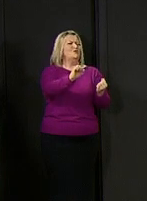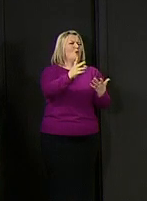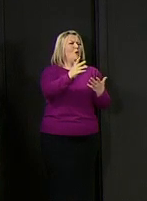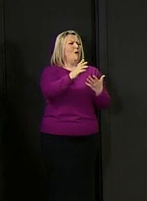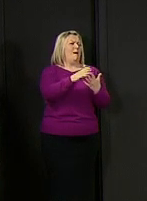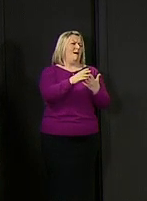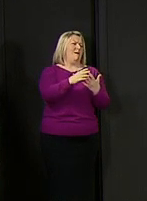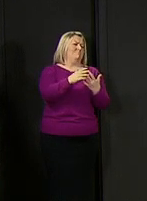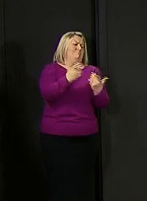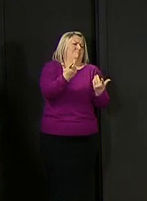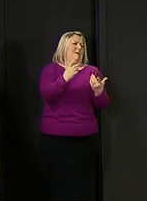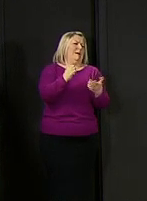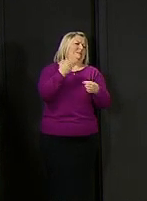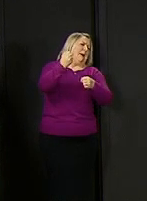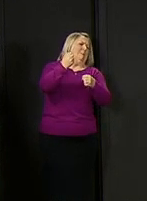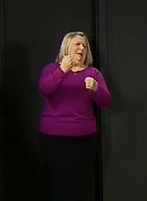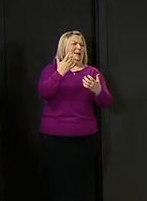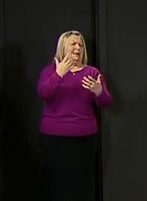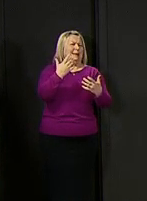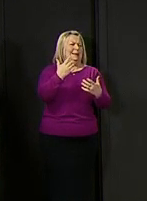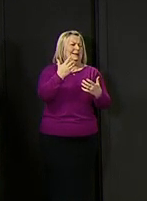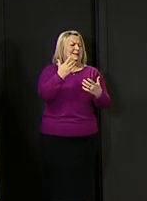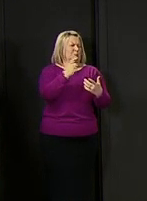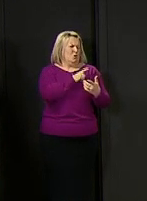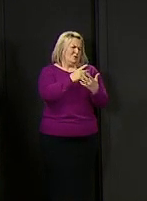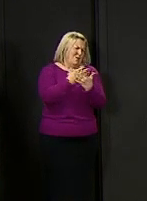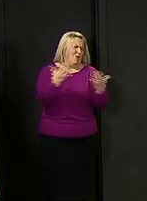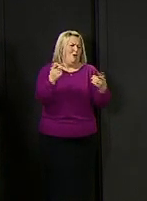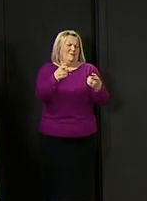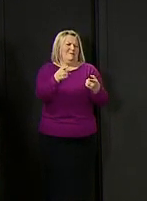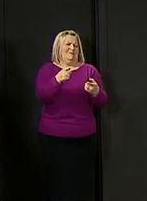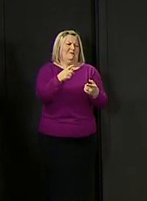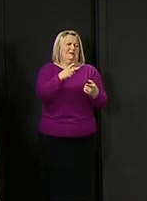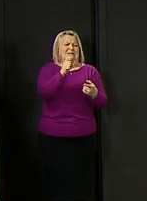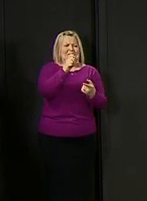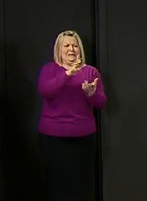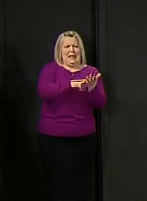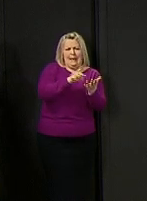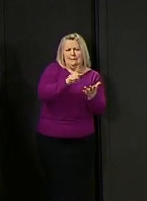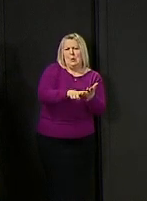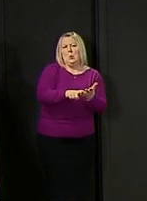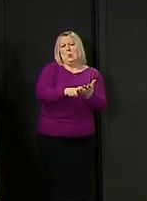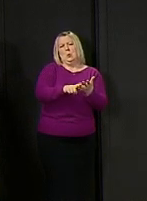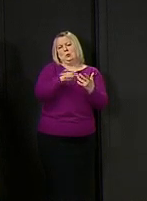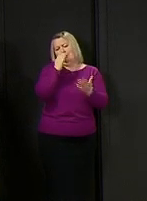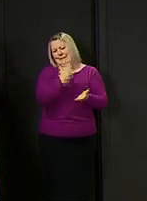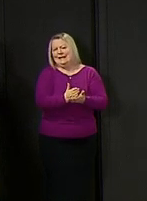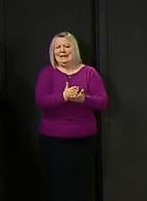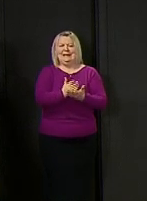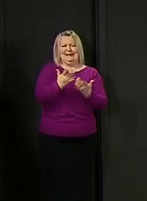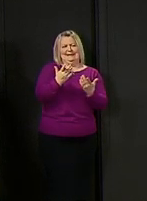We are hearing a lot of people saying well if the Chief Medical Officer, the former Chief Medical Officer doesn't believe that these rules are really a matter of life and death